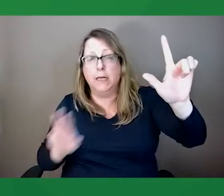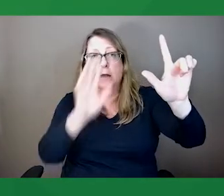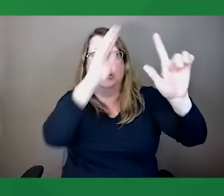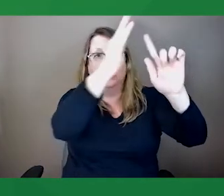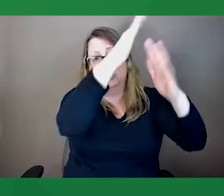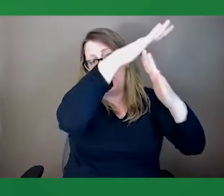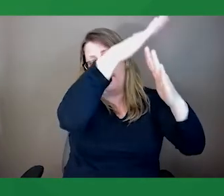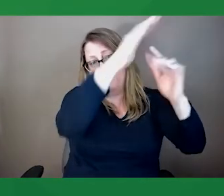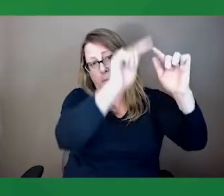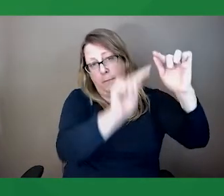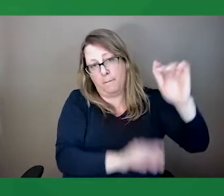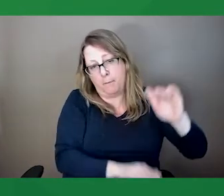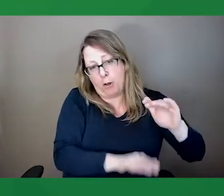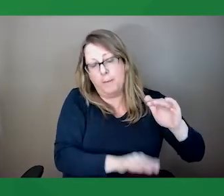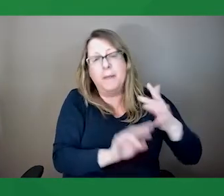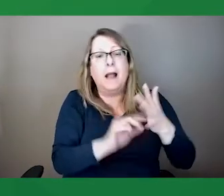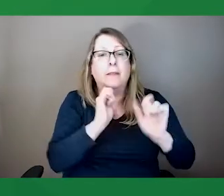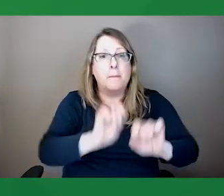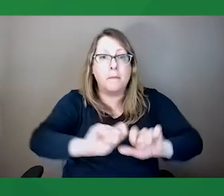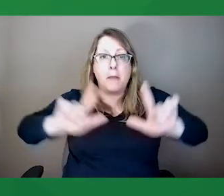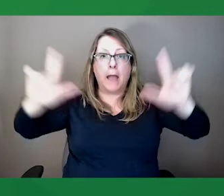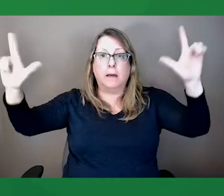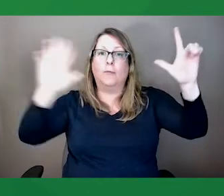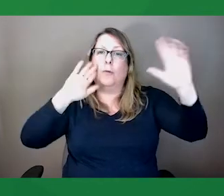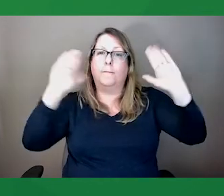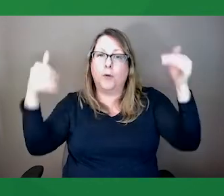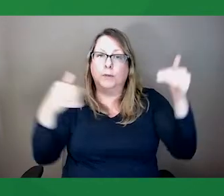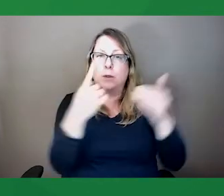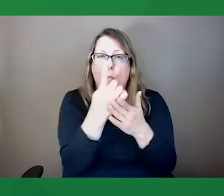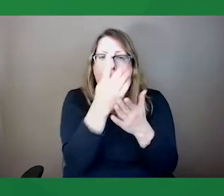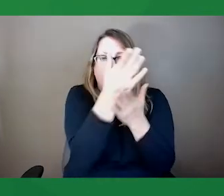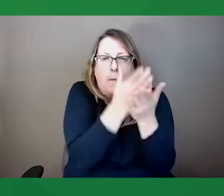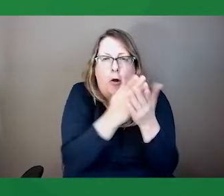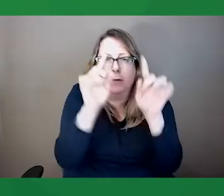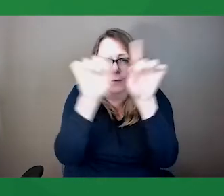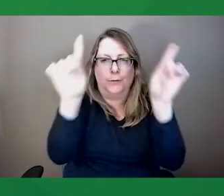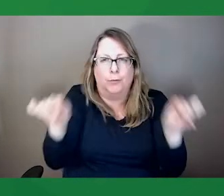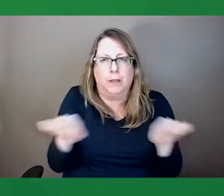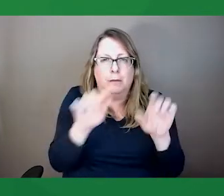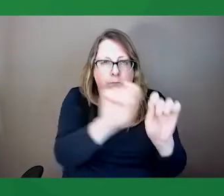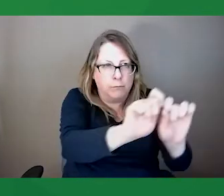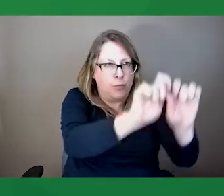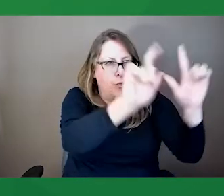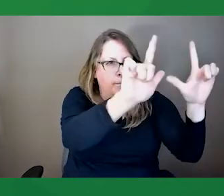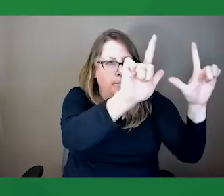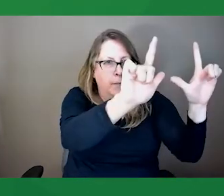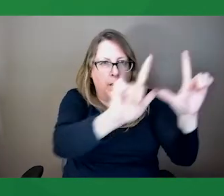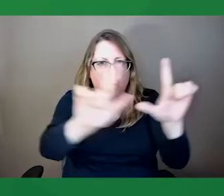of the screen magnified at a time. And this is great when you're doing testing, especially in terms of notifications.